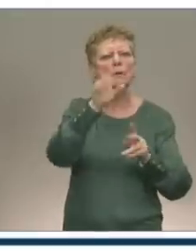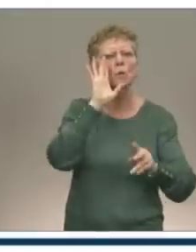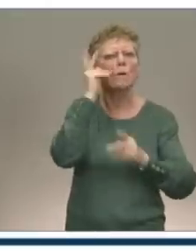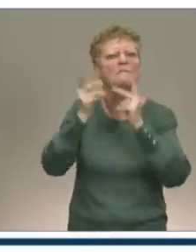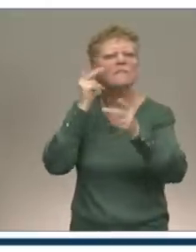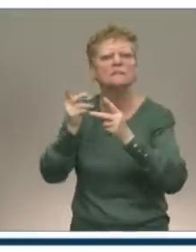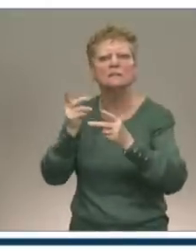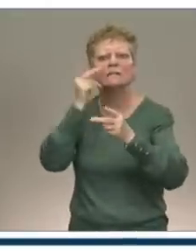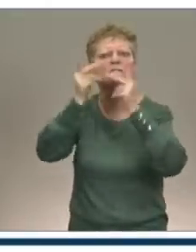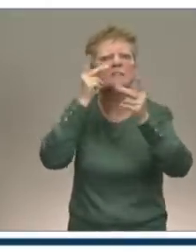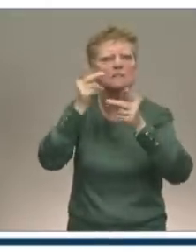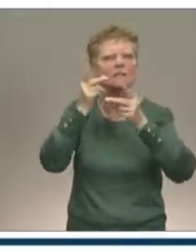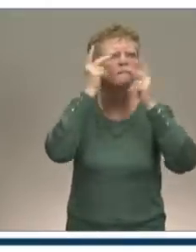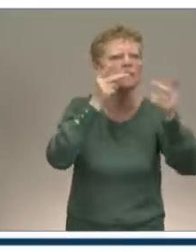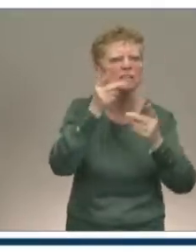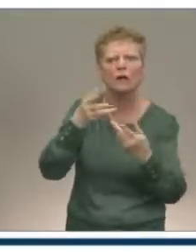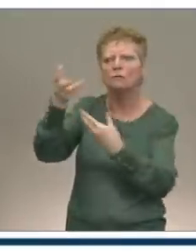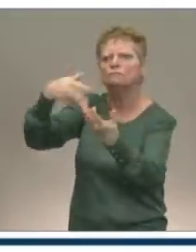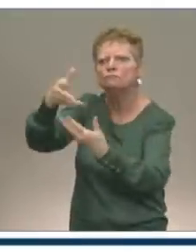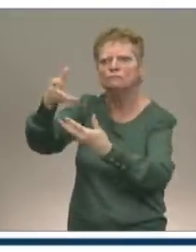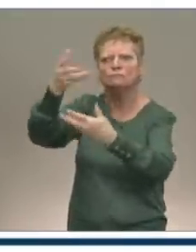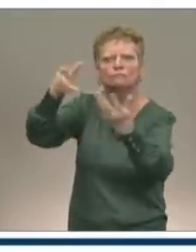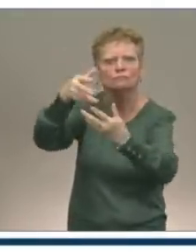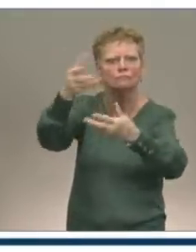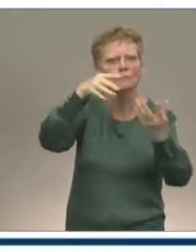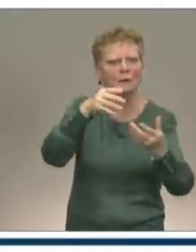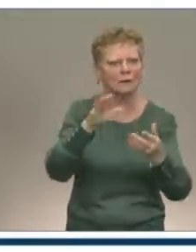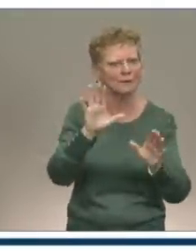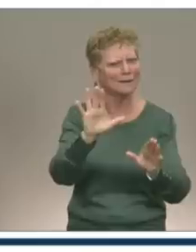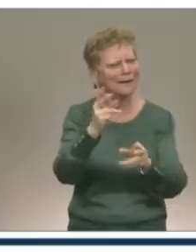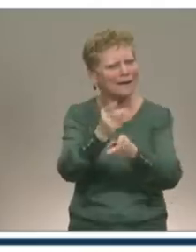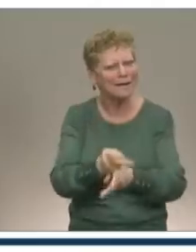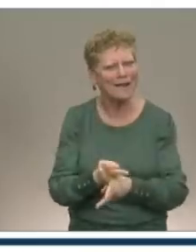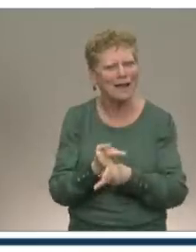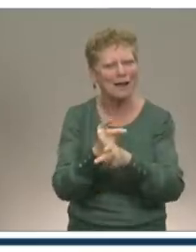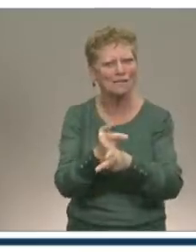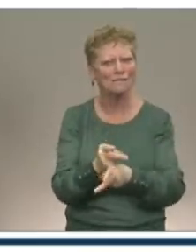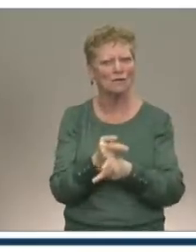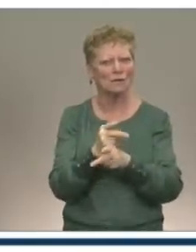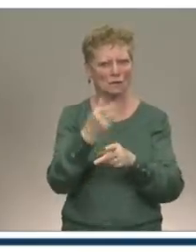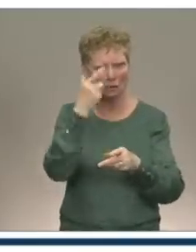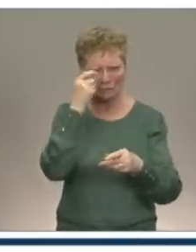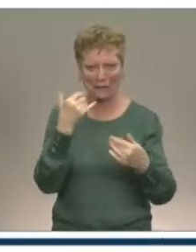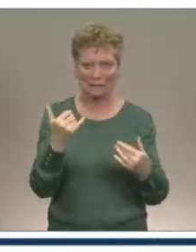let's be careful and cautious while we enjoy a much less restricted holiday season